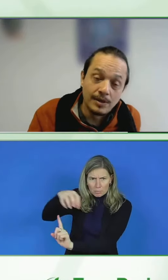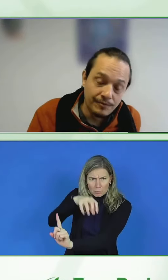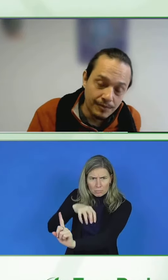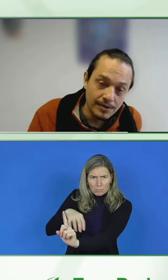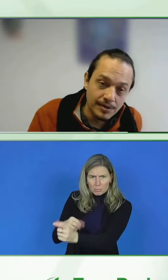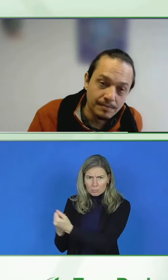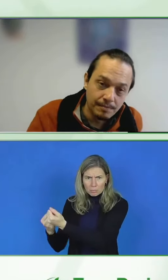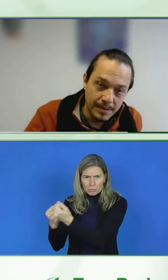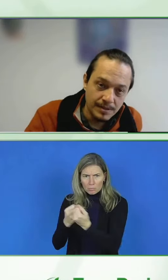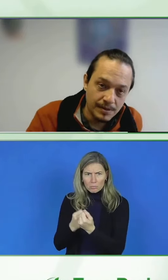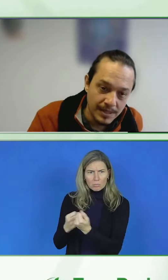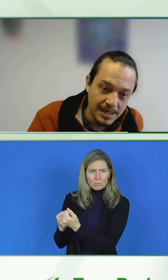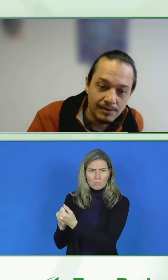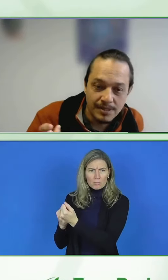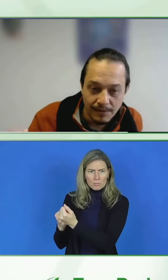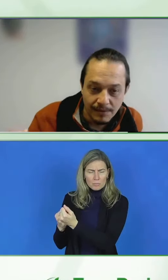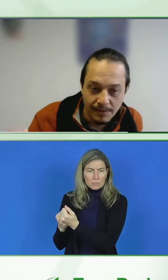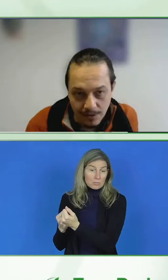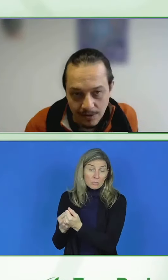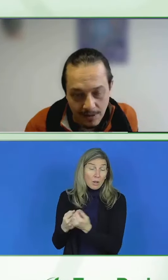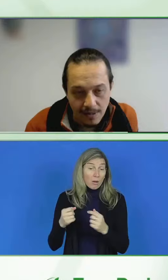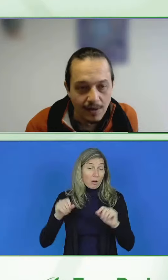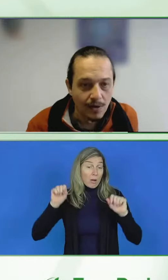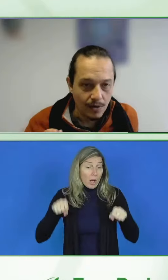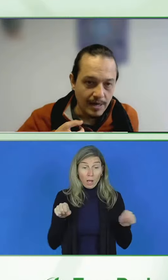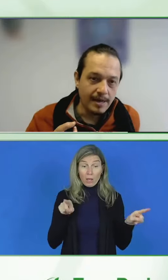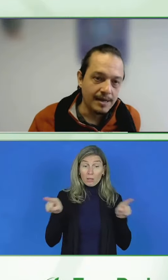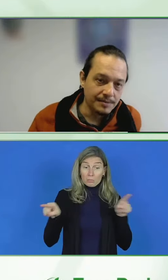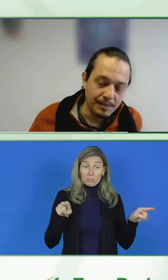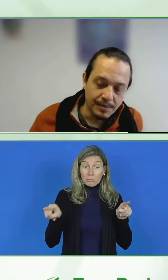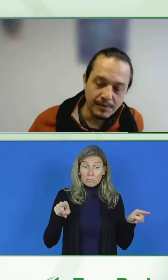only of persons with intellectual disabilities or like us, people